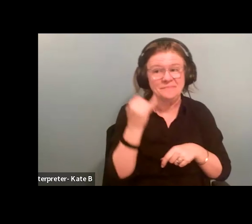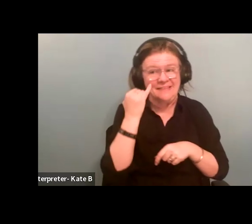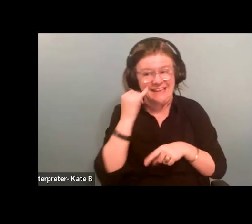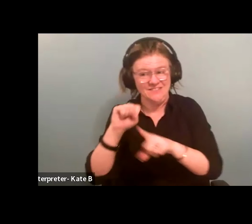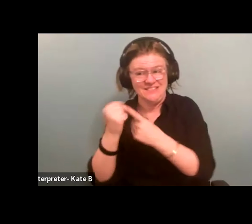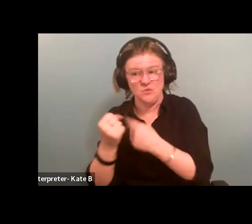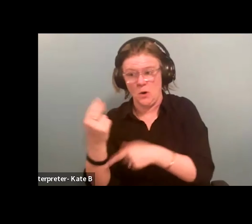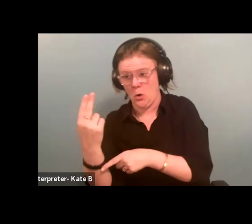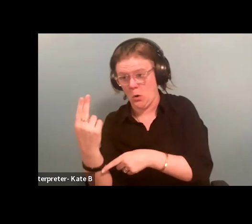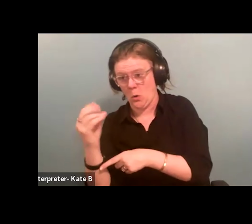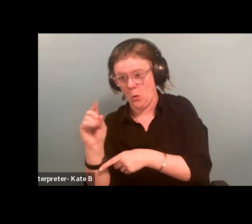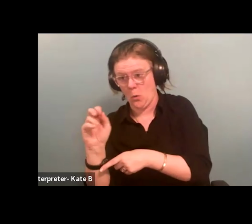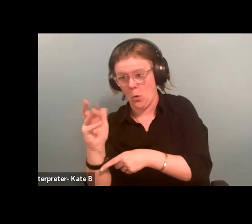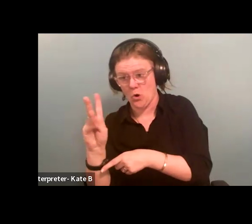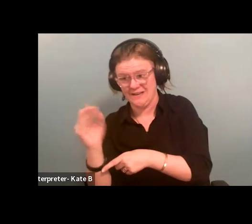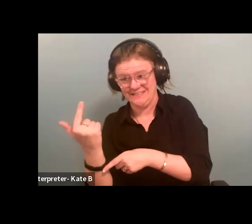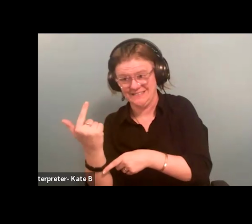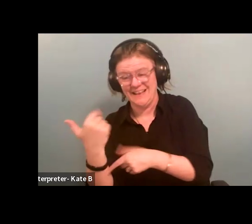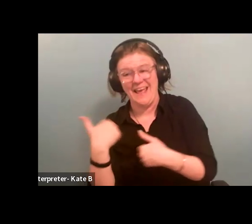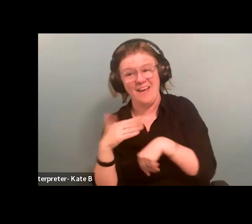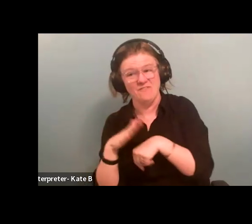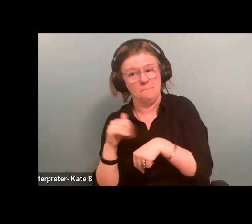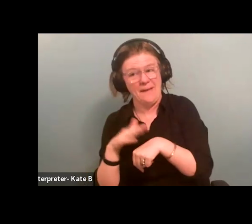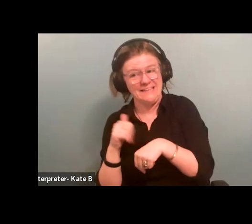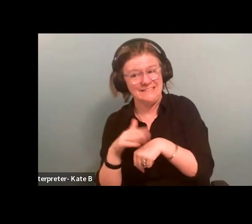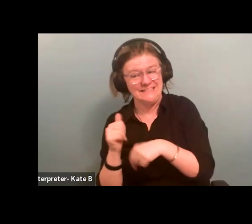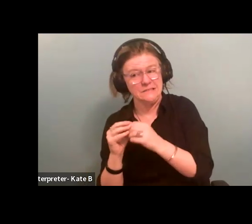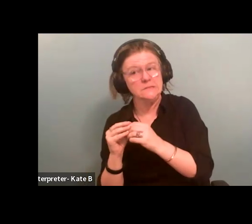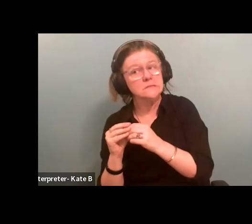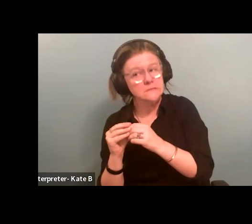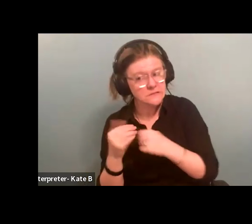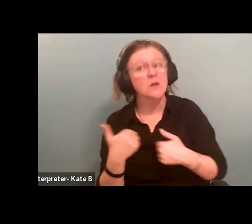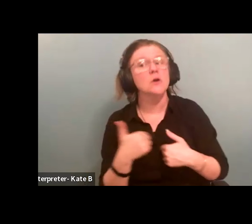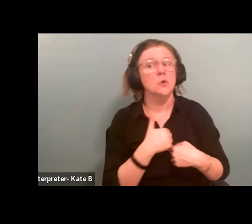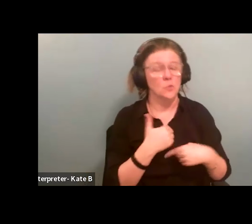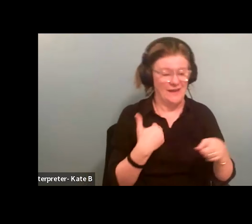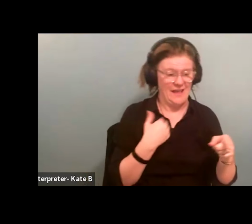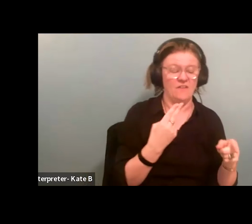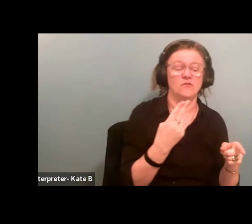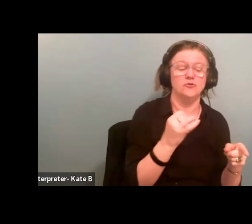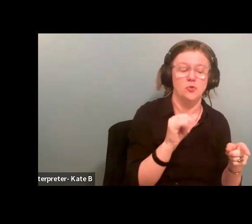have multiple pets, too. So realize we work with local humane societies or whatever